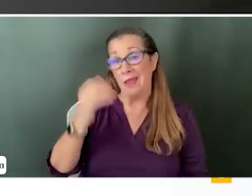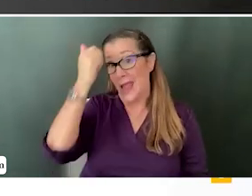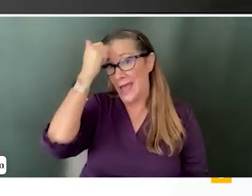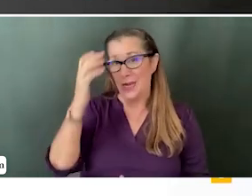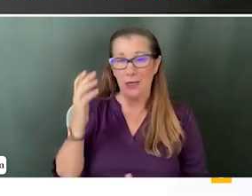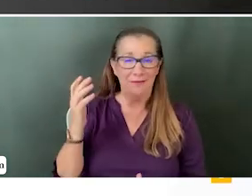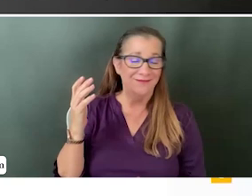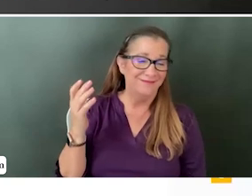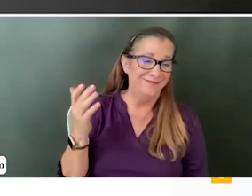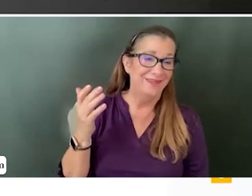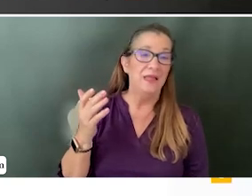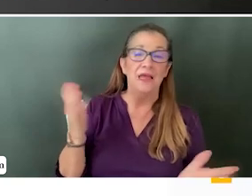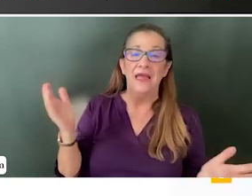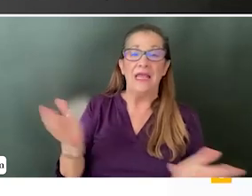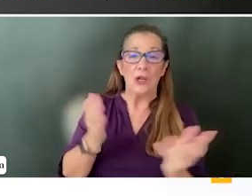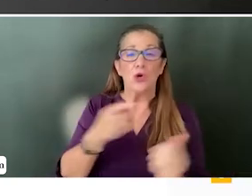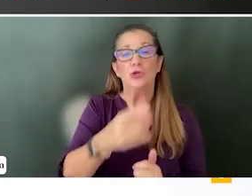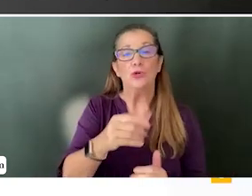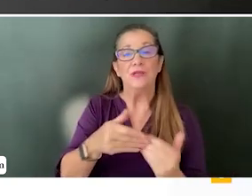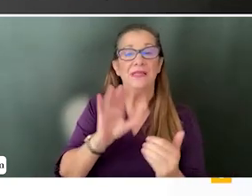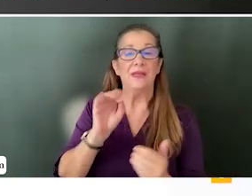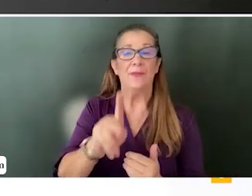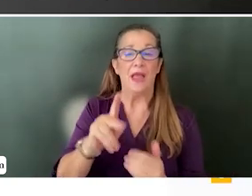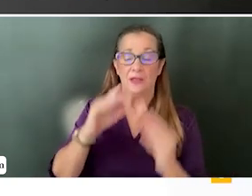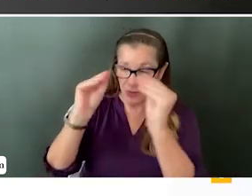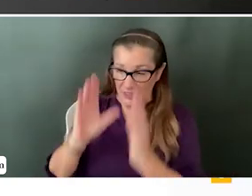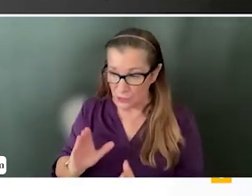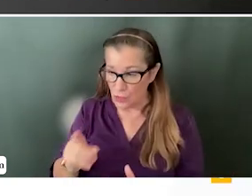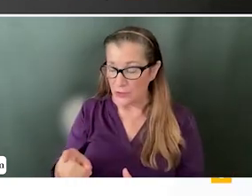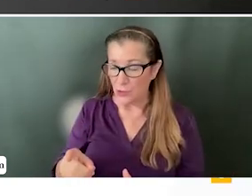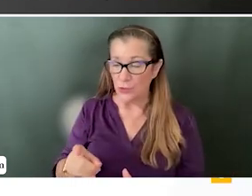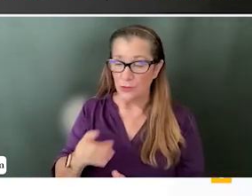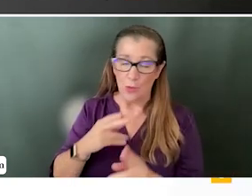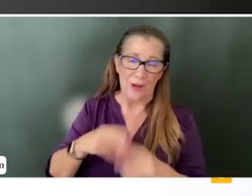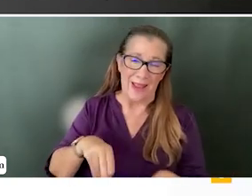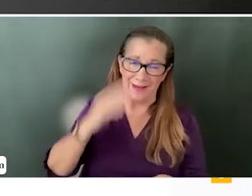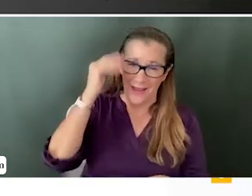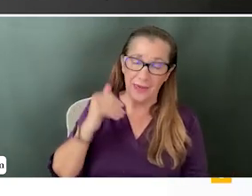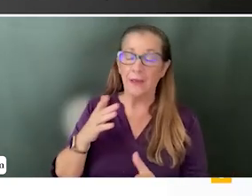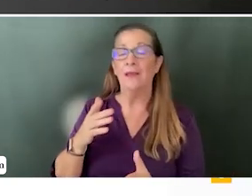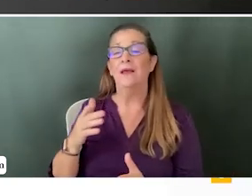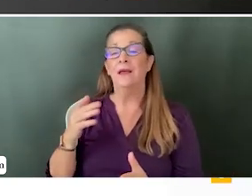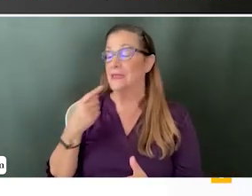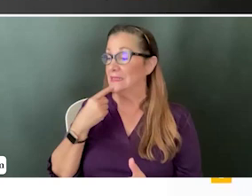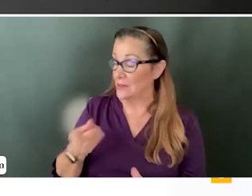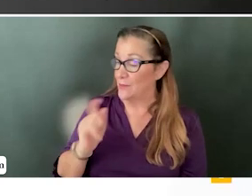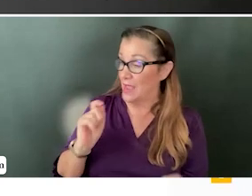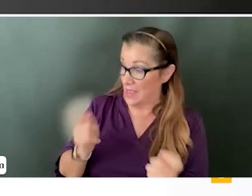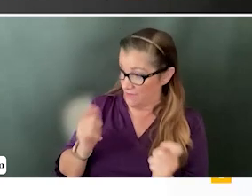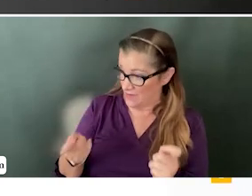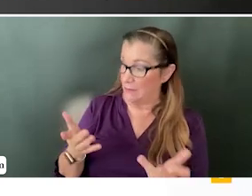And then encourage you to send that back to the instructor saying, I've edited and added in this alt text.